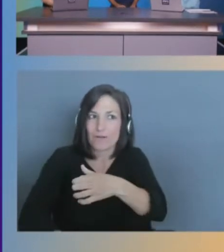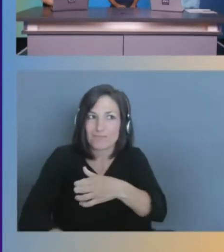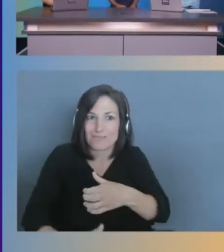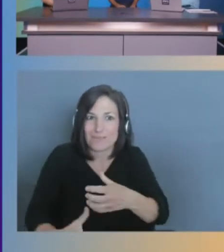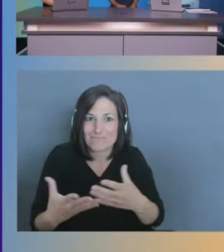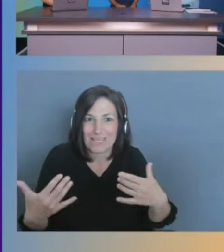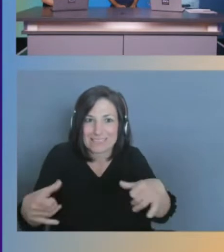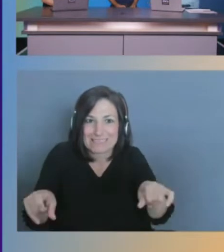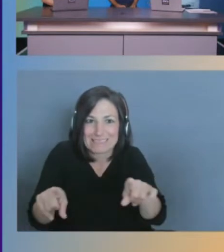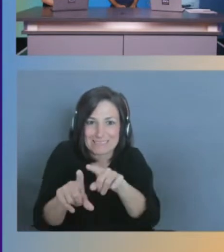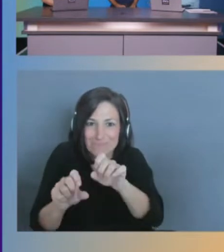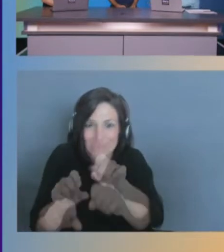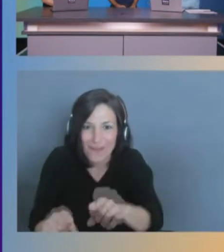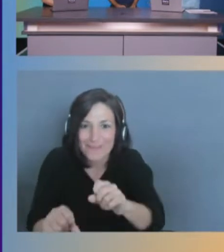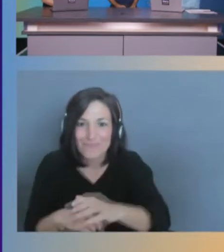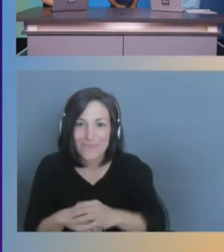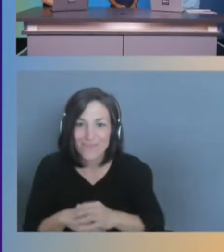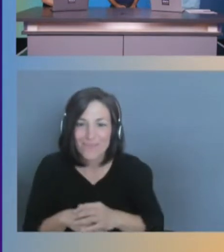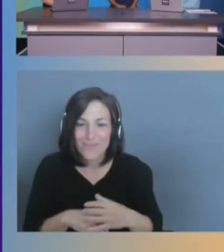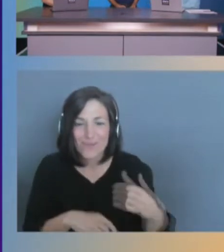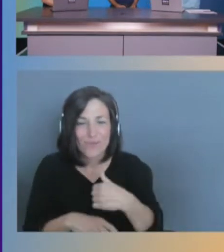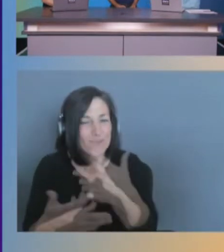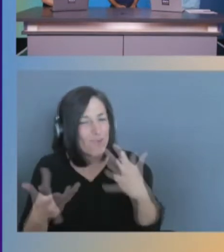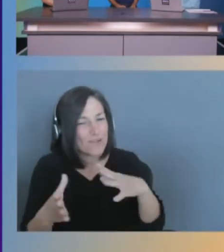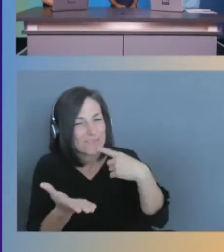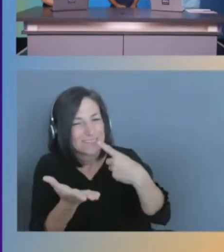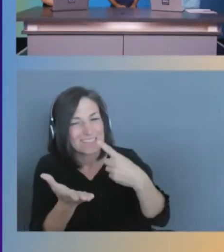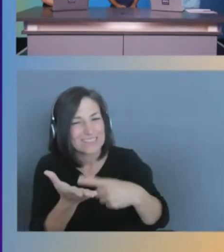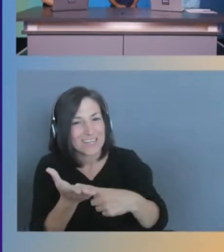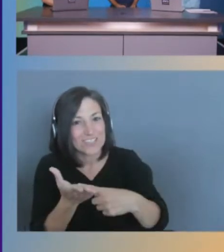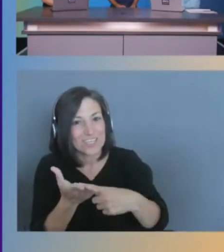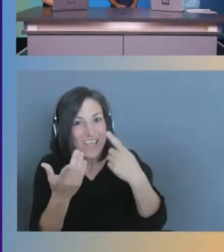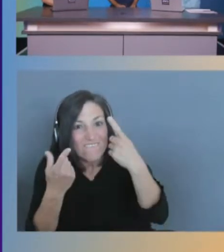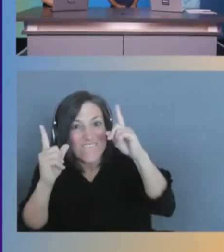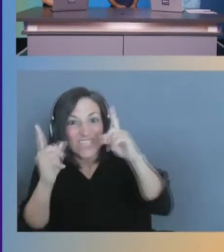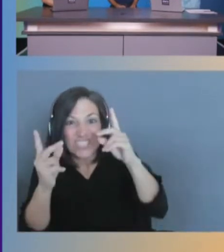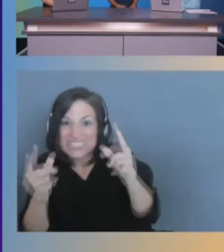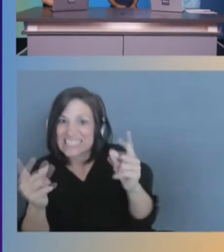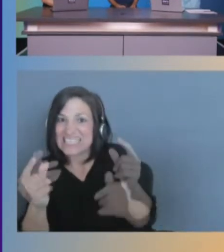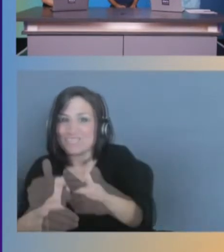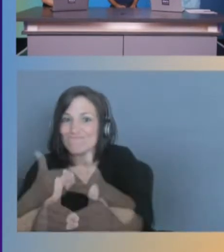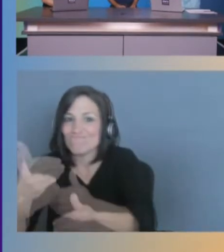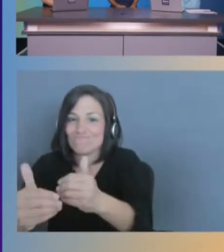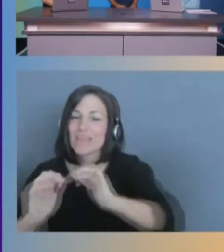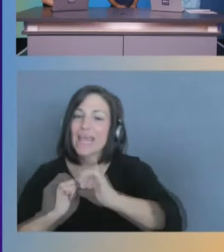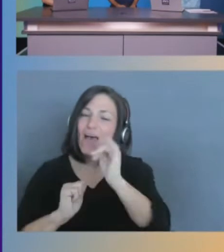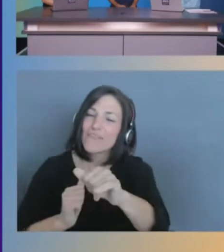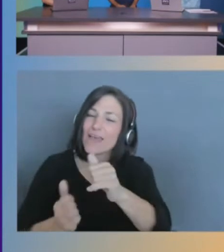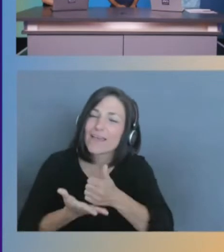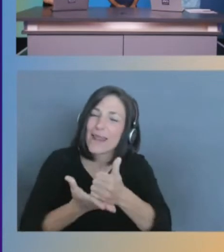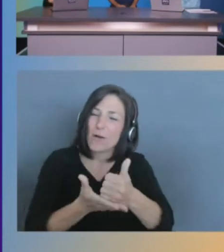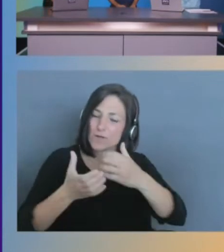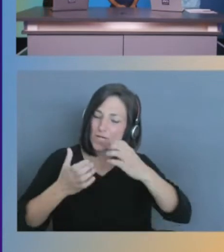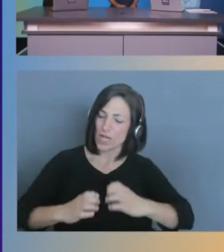about efficiency today just in general and how efficiency can help customers as well. And I think that's one of the things we'll get to